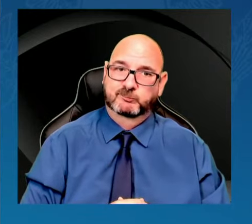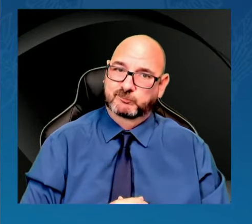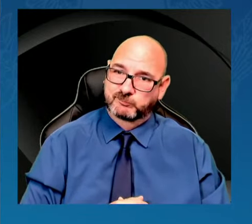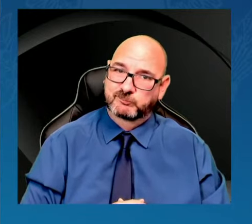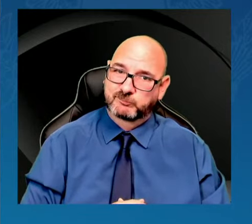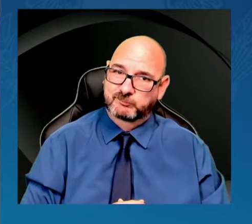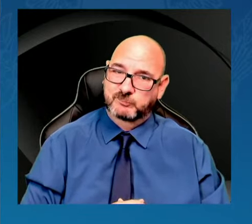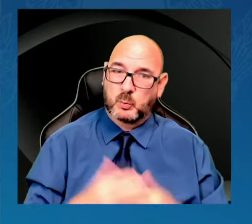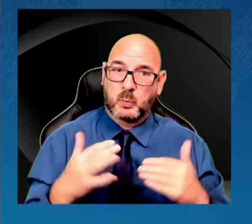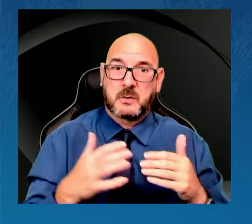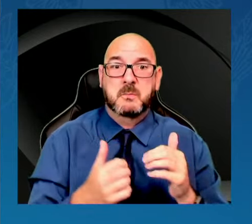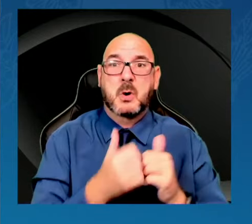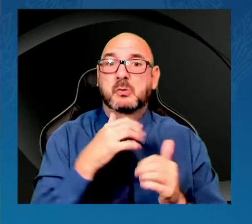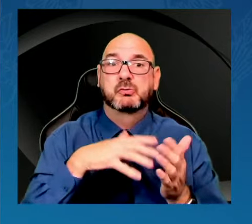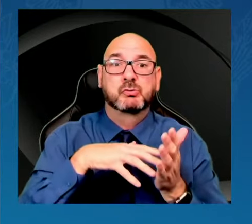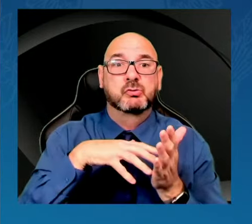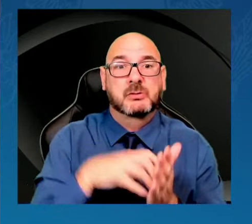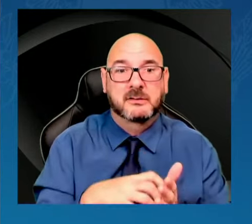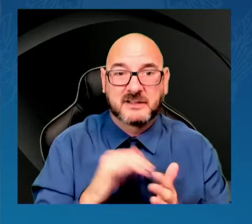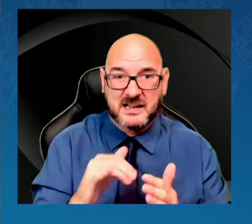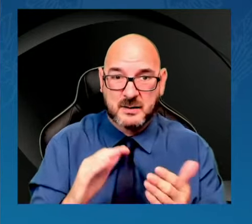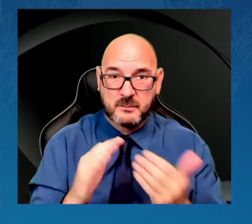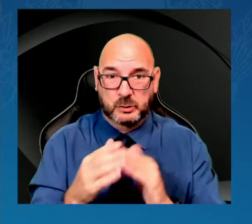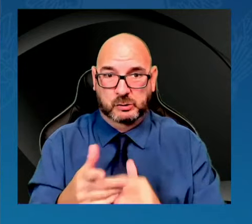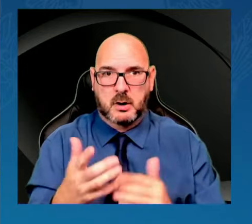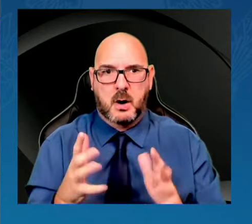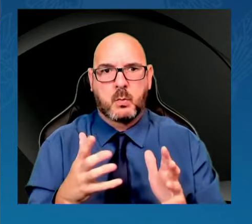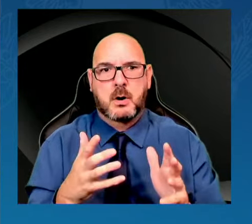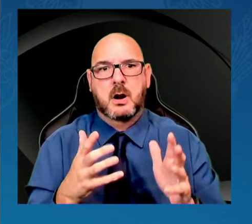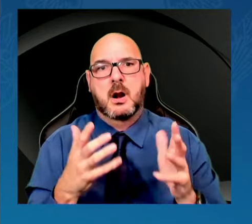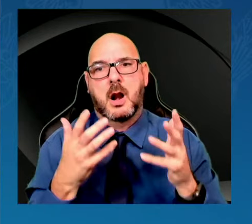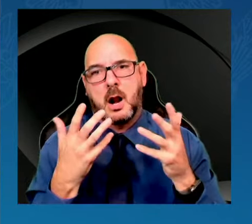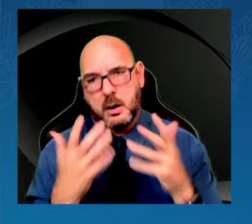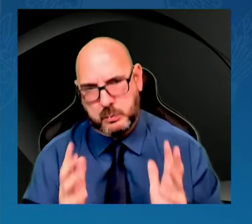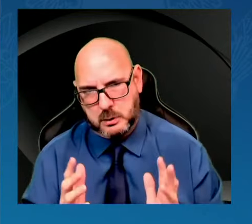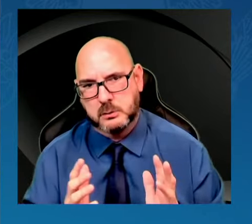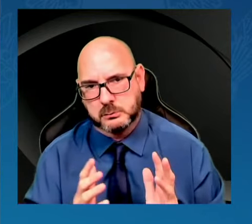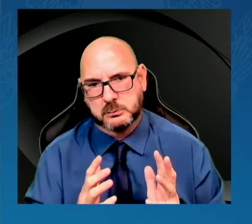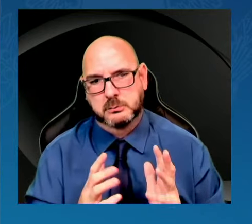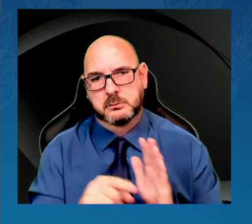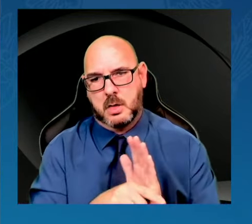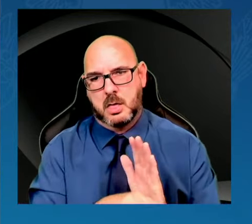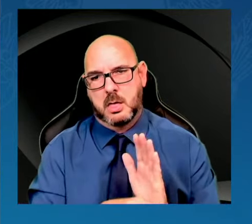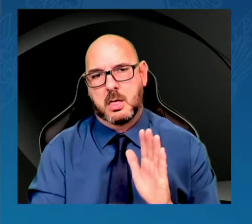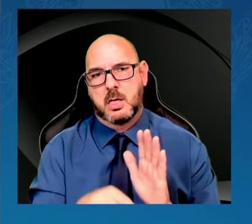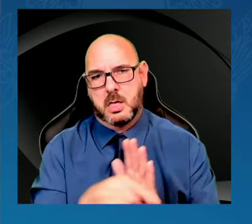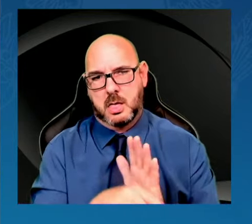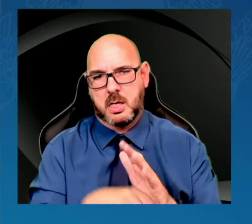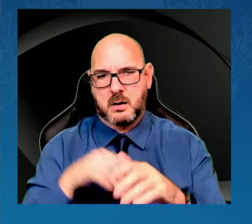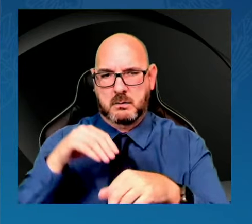already have the odds stacked against them and have the worst health outcomes because of the environment they're exposed to every day --